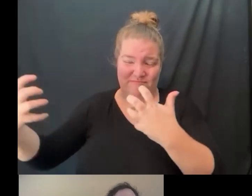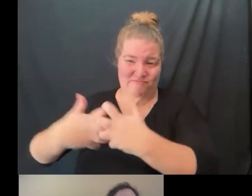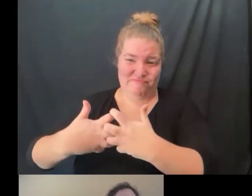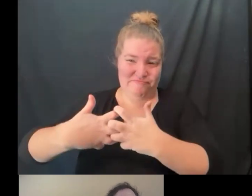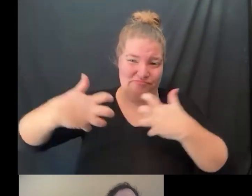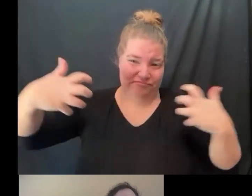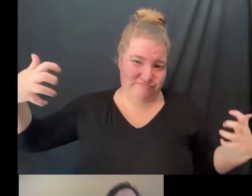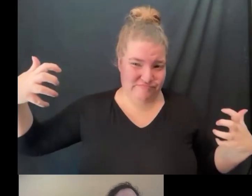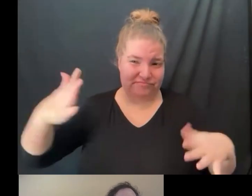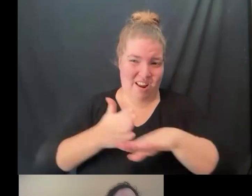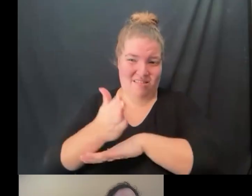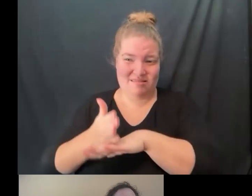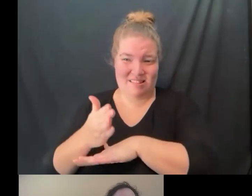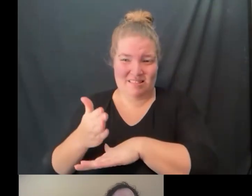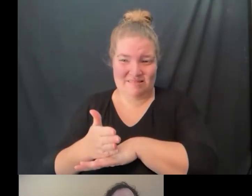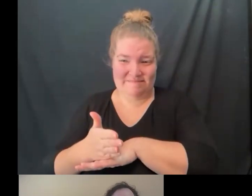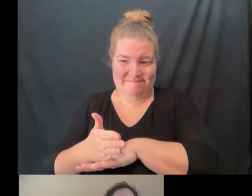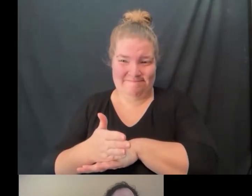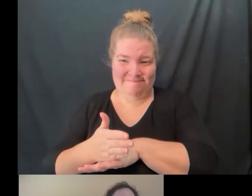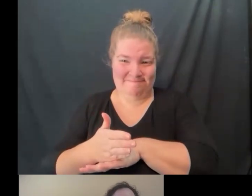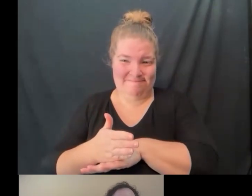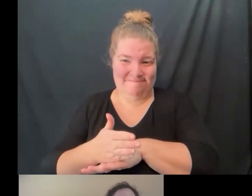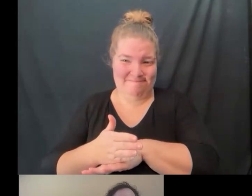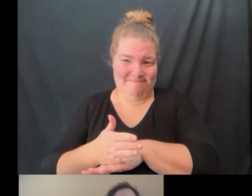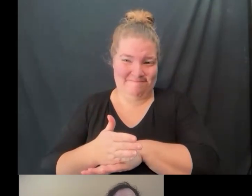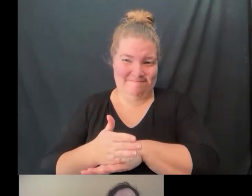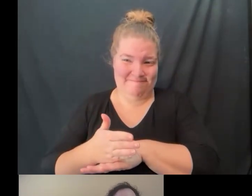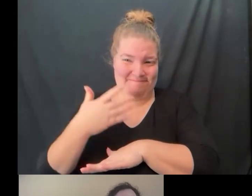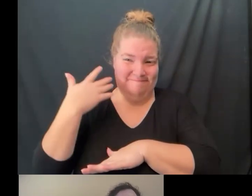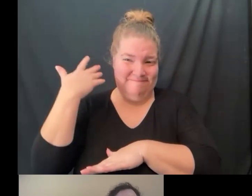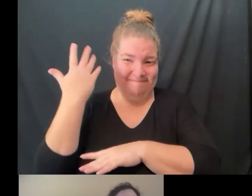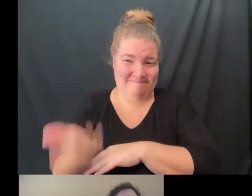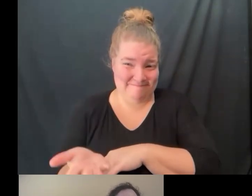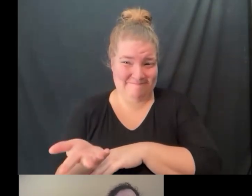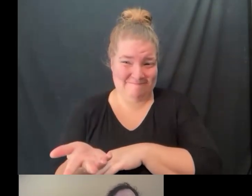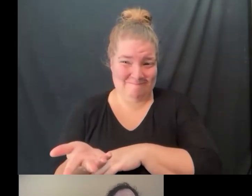And Sherri's pointing out that some of those documents don't conform to accessibility standards.